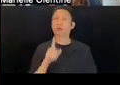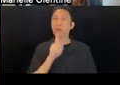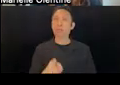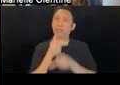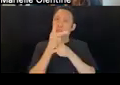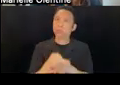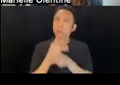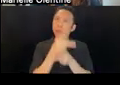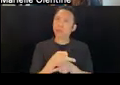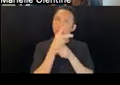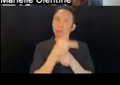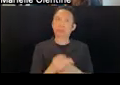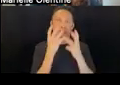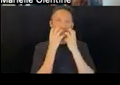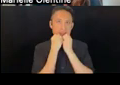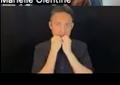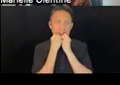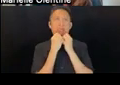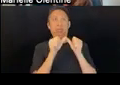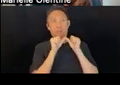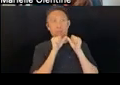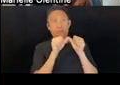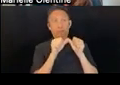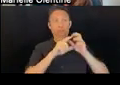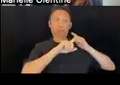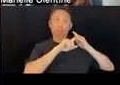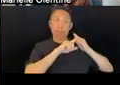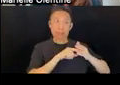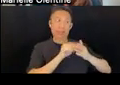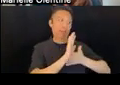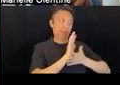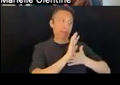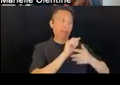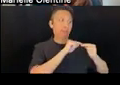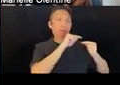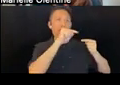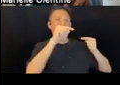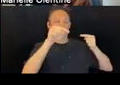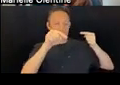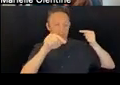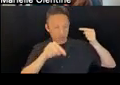do have I will say 250 people online, so that's why